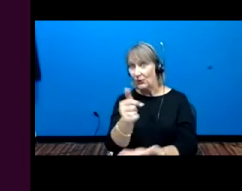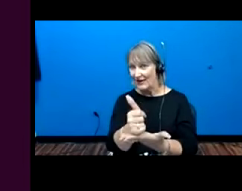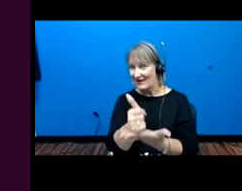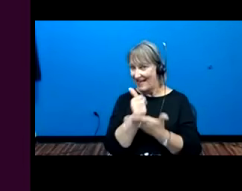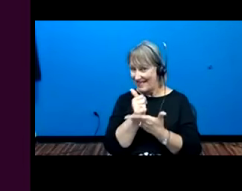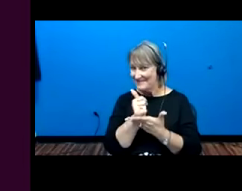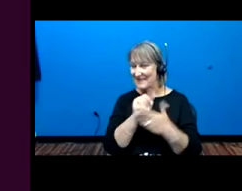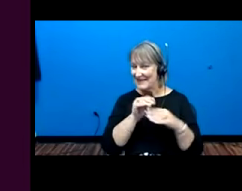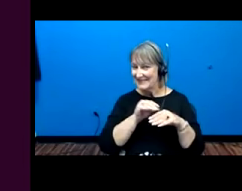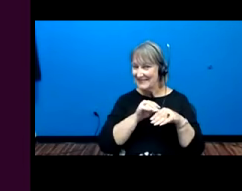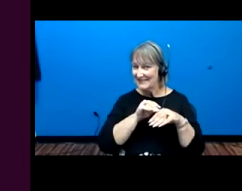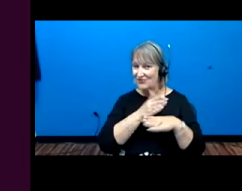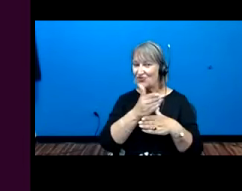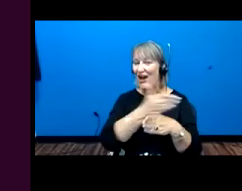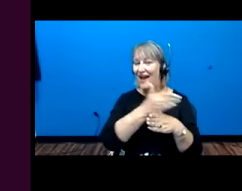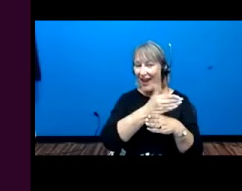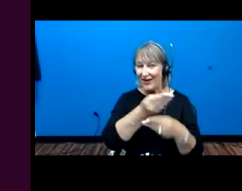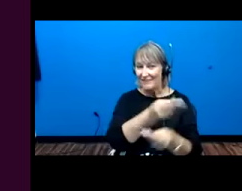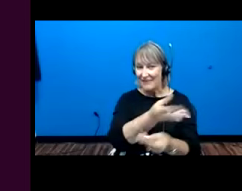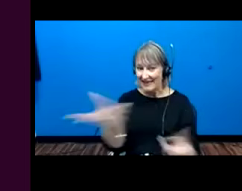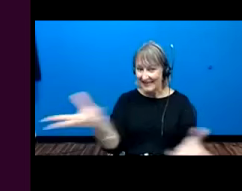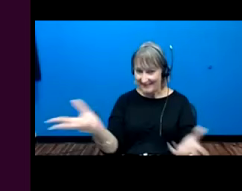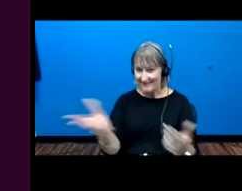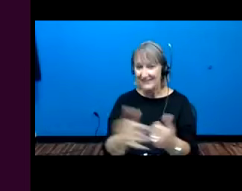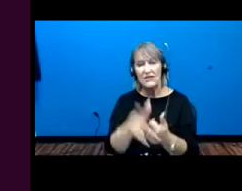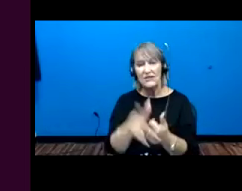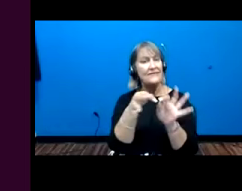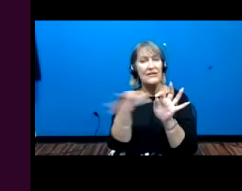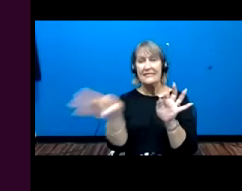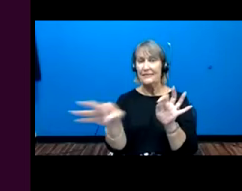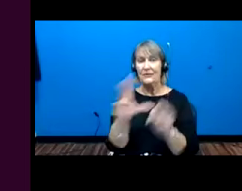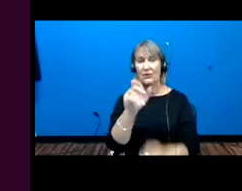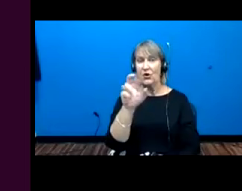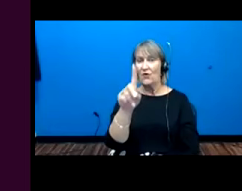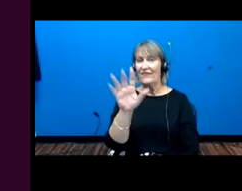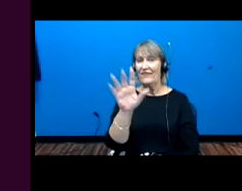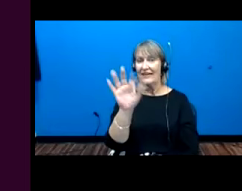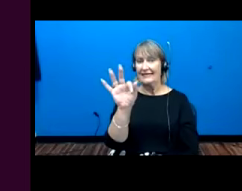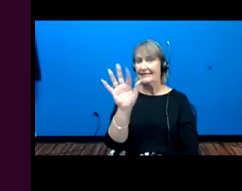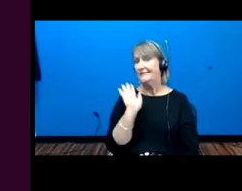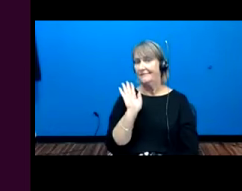you'll see this beautiful header here keeping it very simple, COVID-19 Accessible Resources.